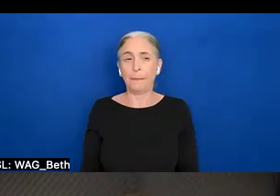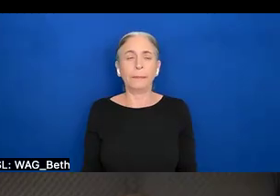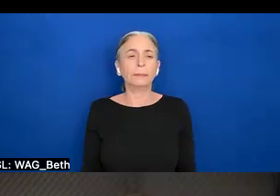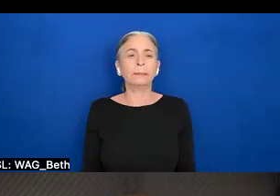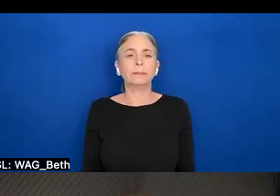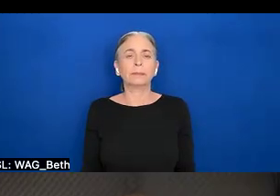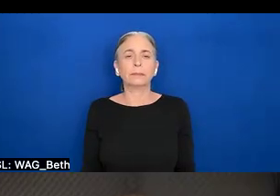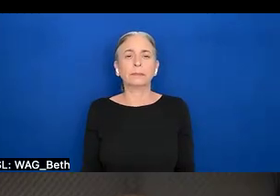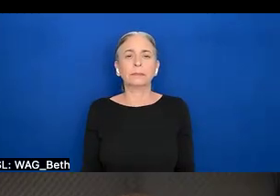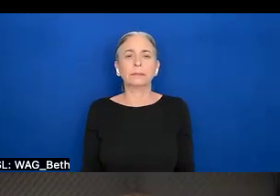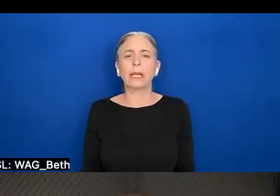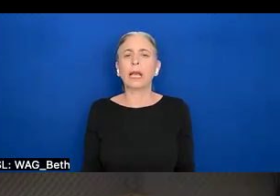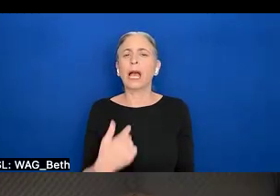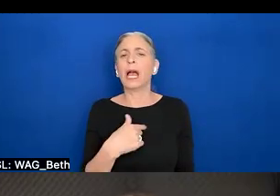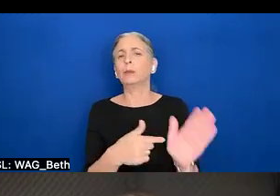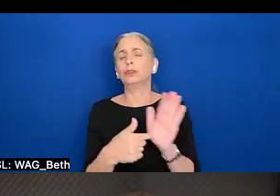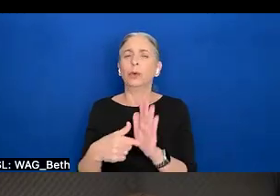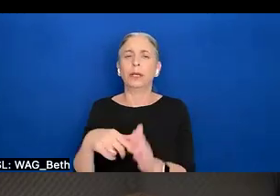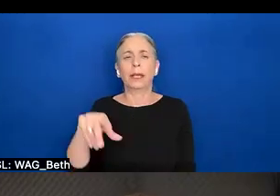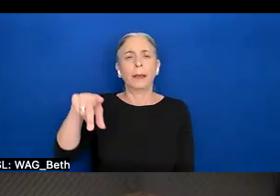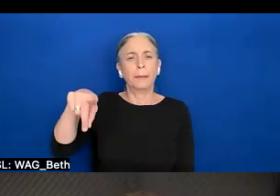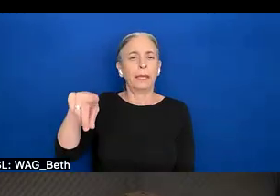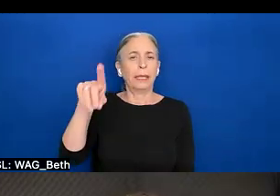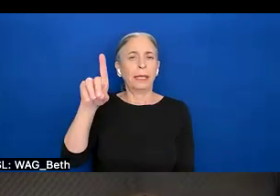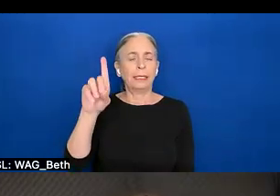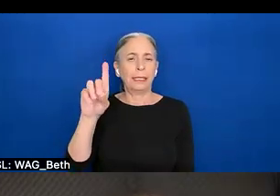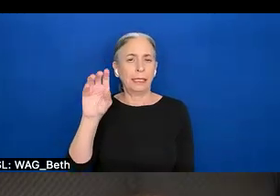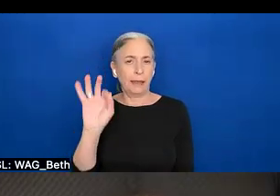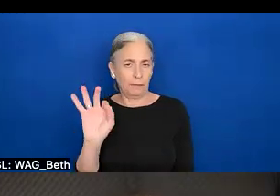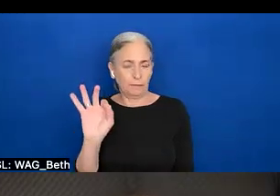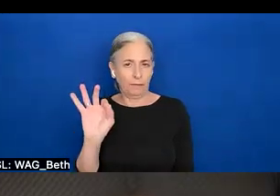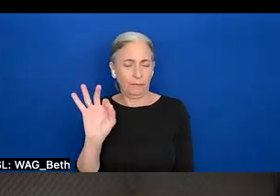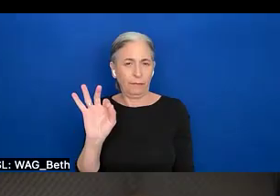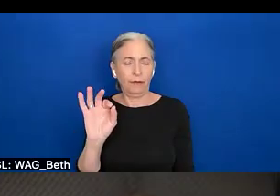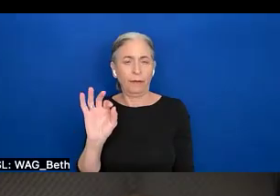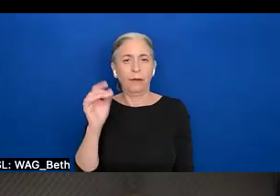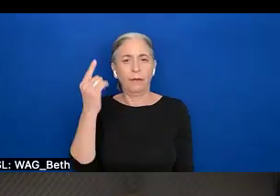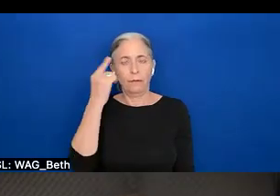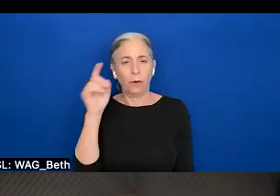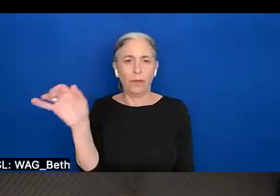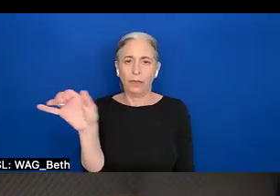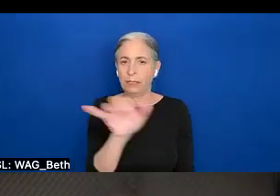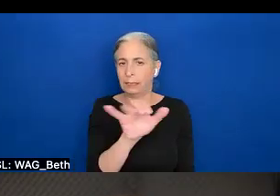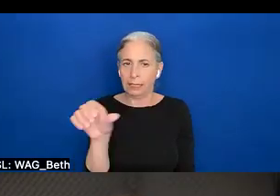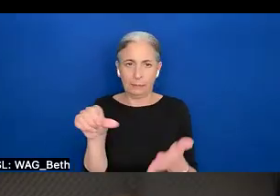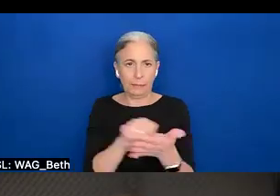Now I'm showing the PDF, the output PDF of the same page.